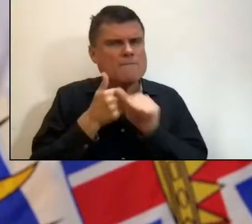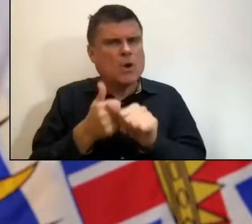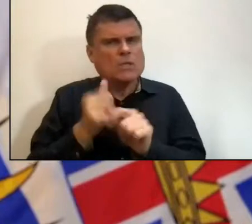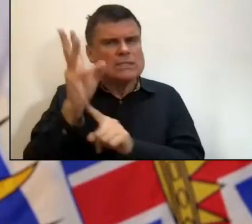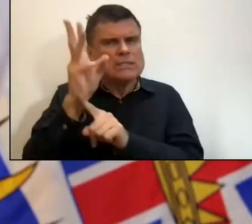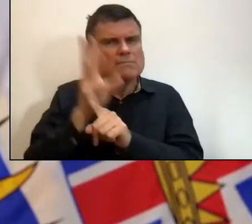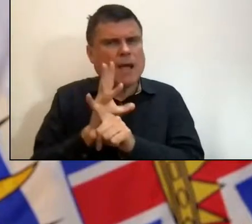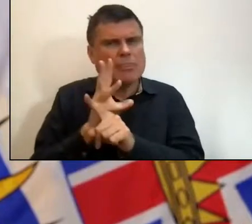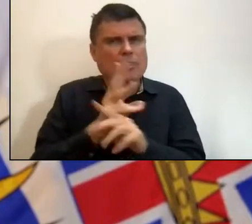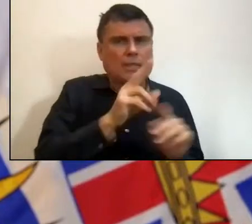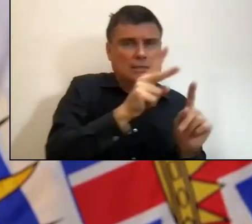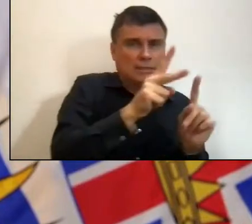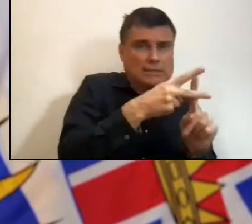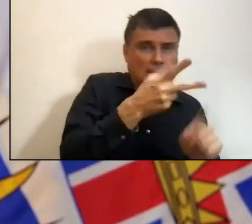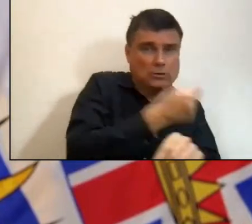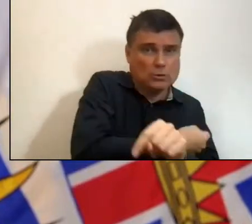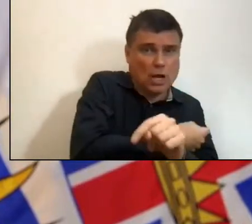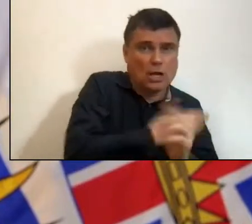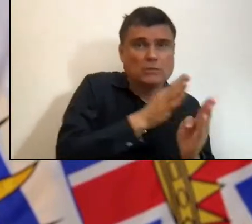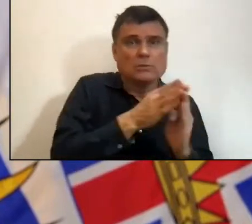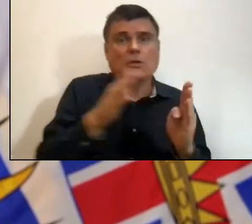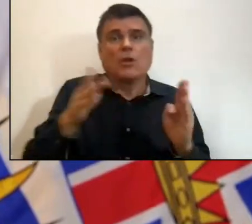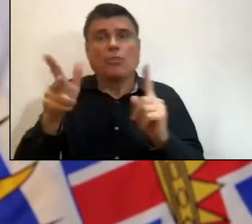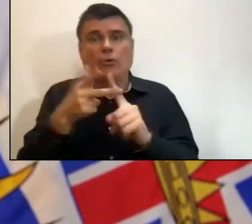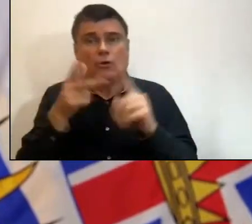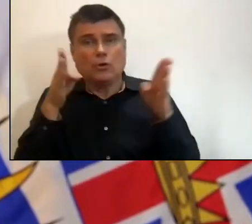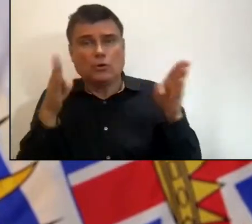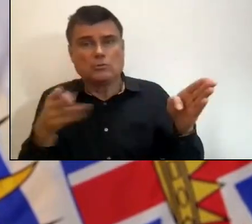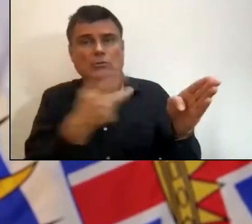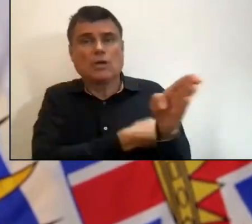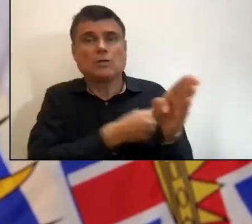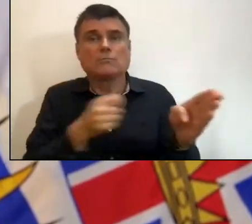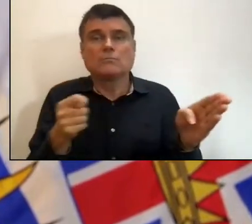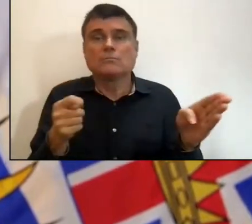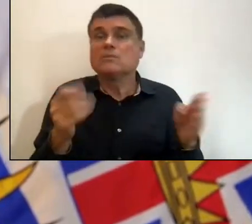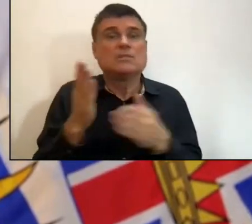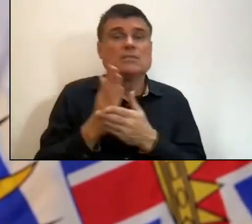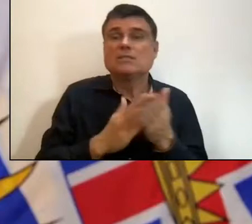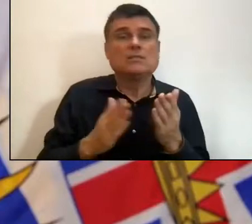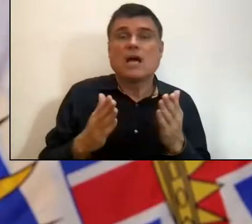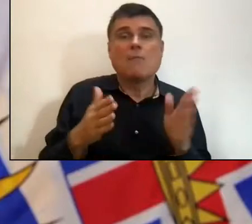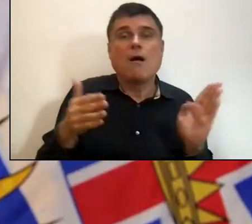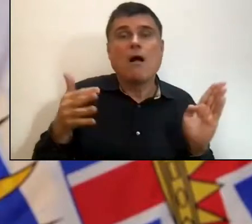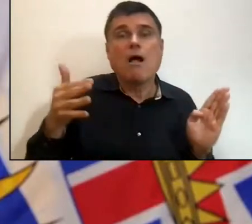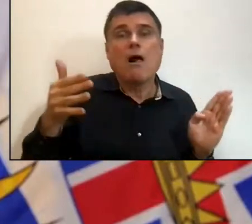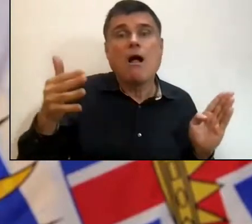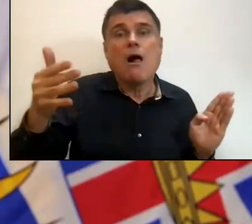We are hearing from people and you are, too, that have waited longer than that and are